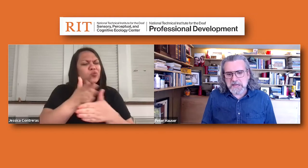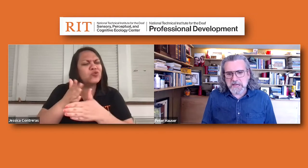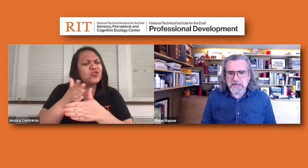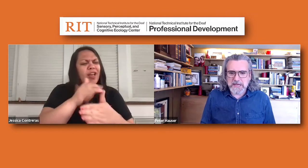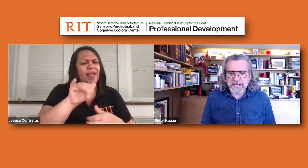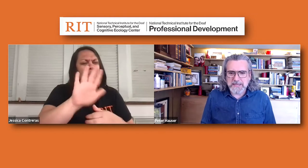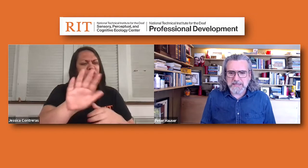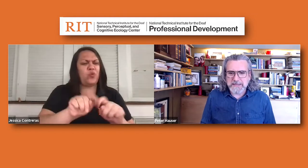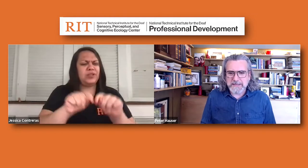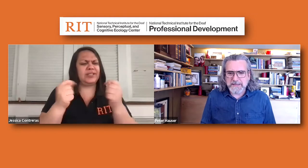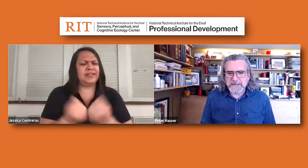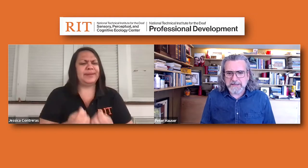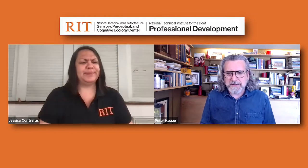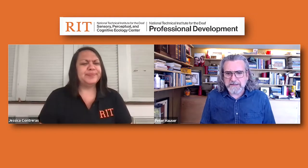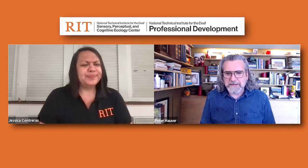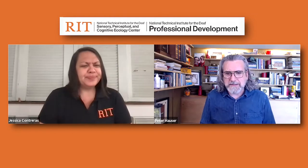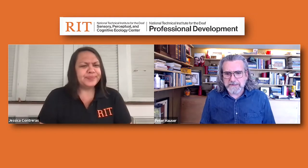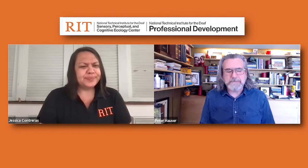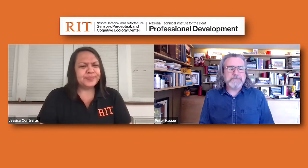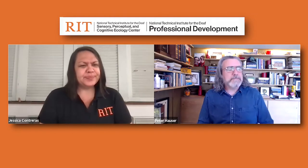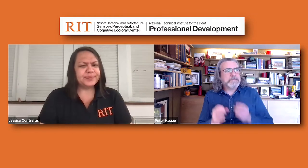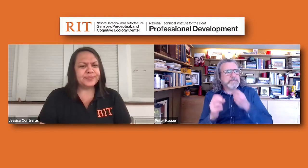and how do you share that with members of your team?